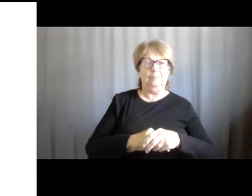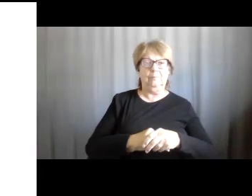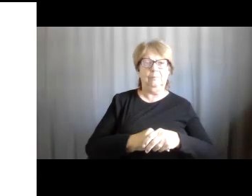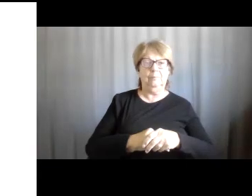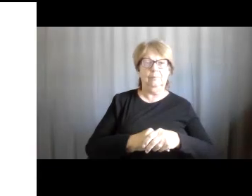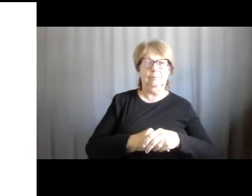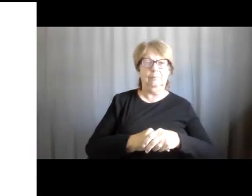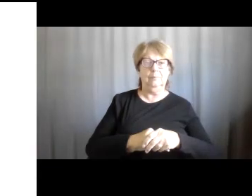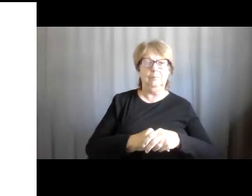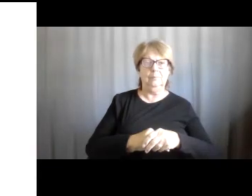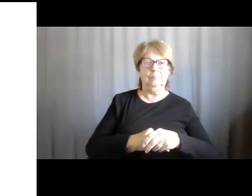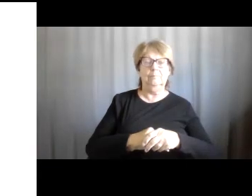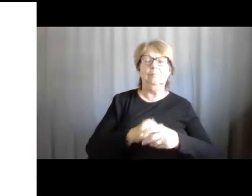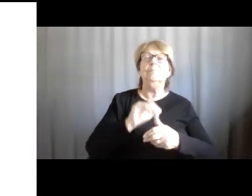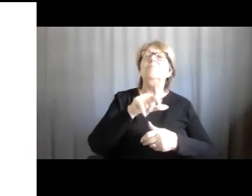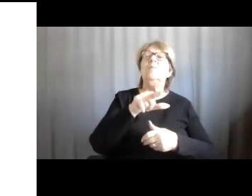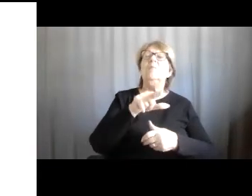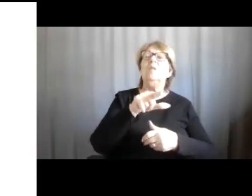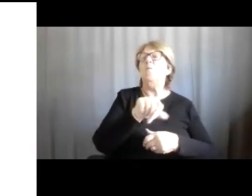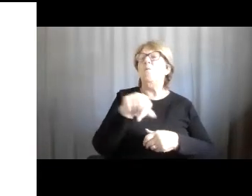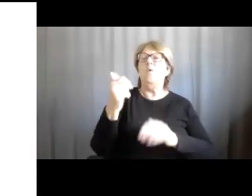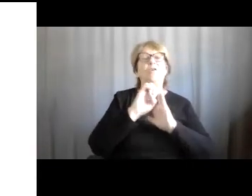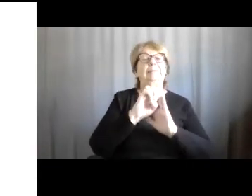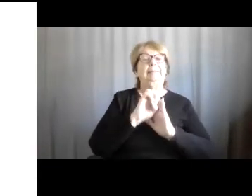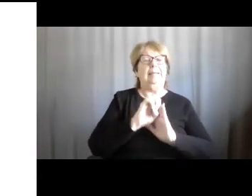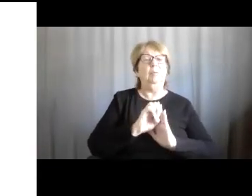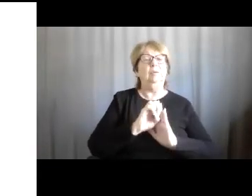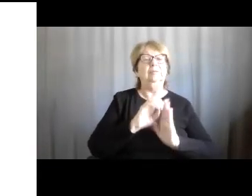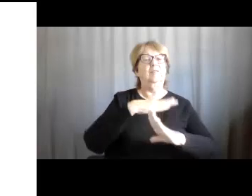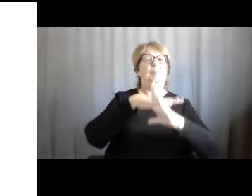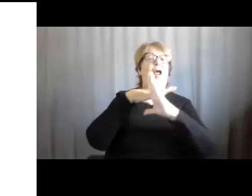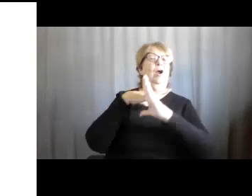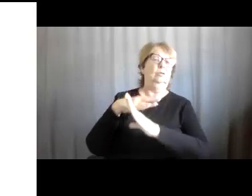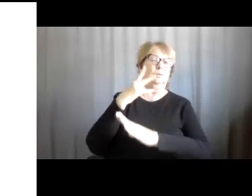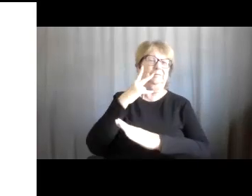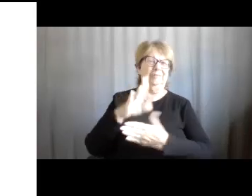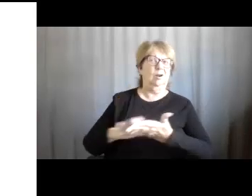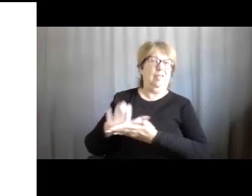[Roby Poche (DES)] So here are a few other examples of physical barriers that we have seen on campus. [Roby Poche (DES)] These are things like